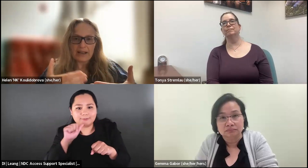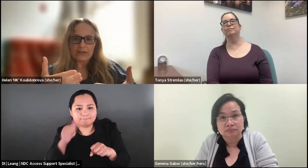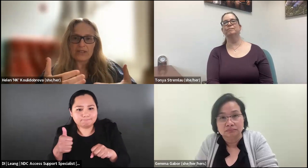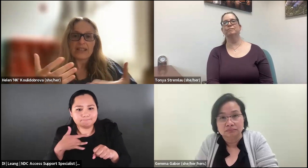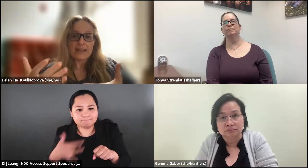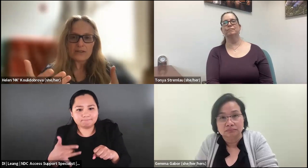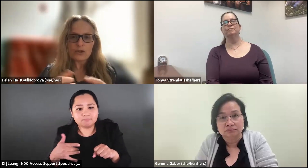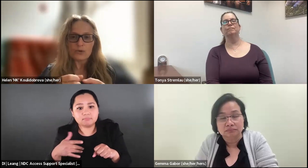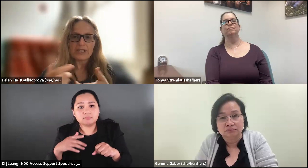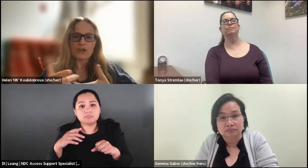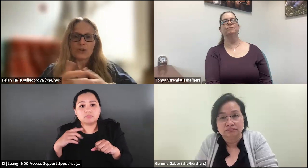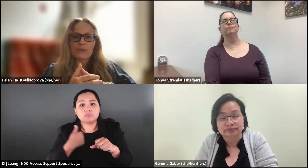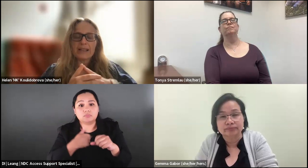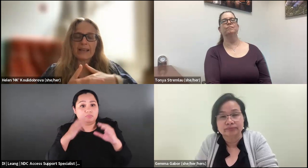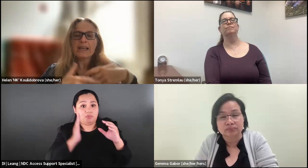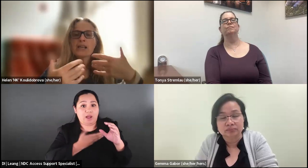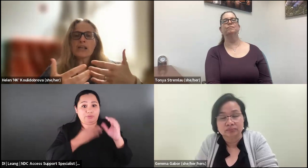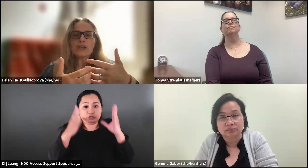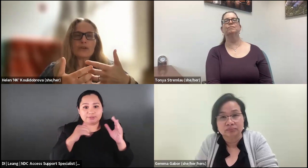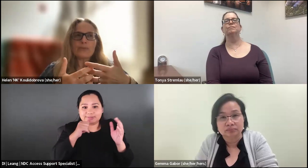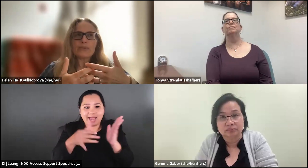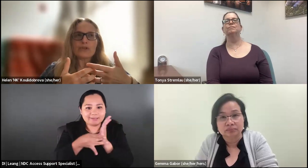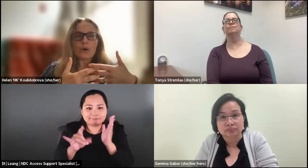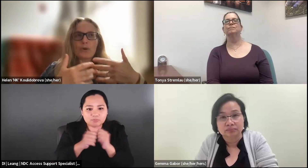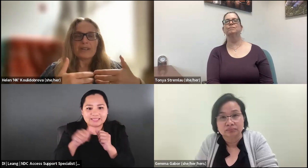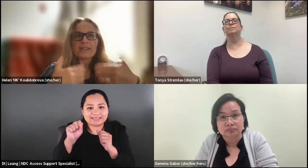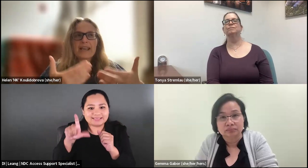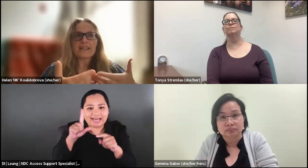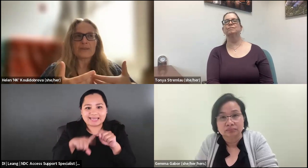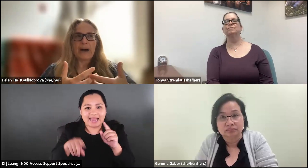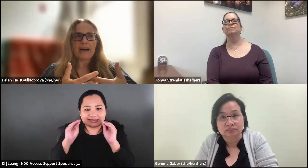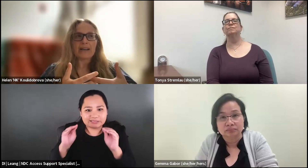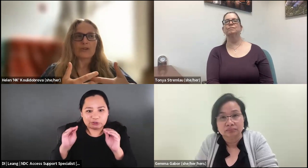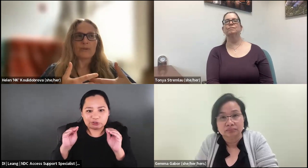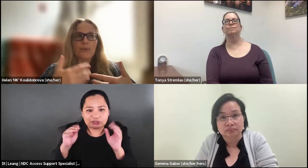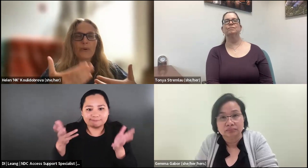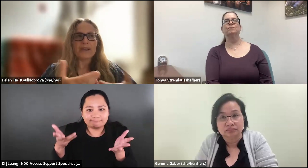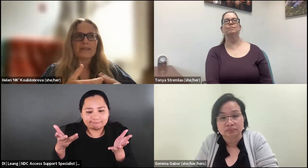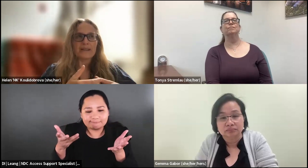ASL skills to teach directly. So this takes us back to the point